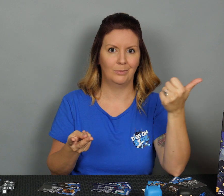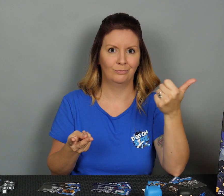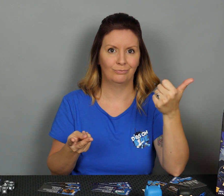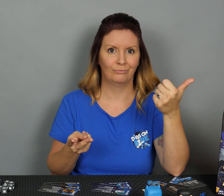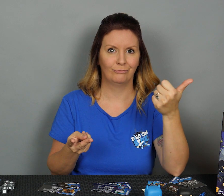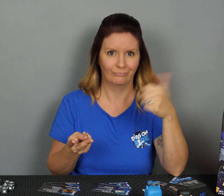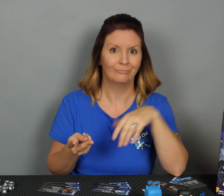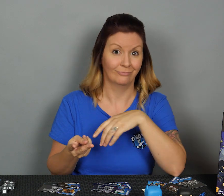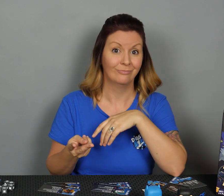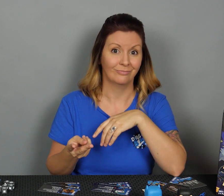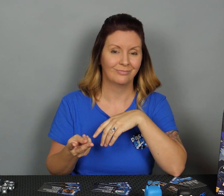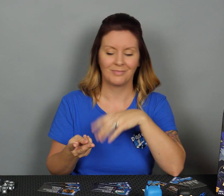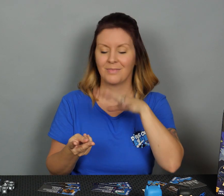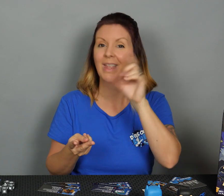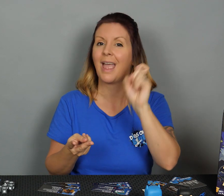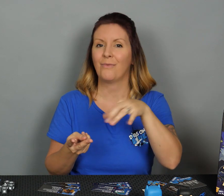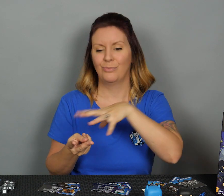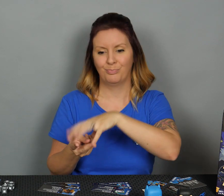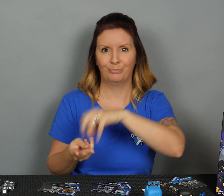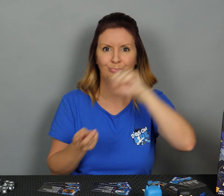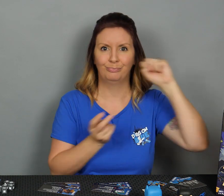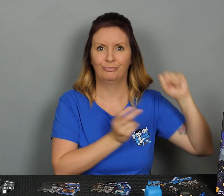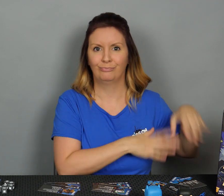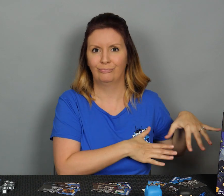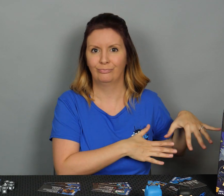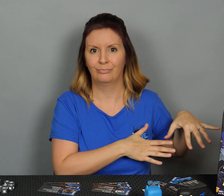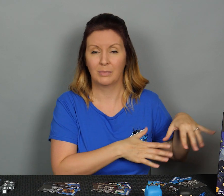and removed from the game.